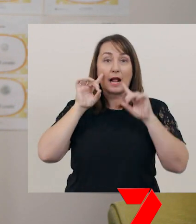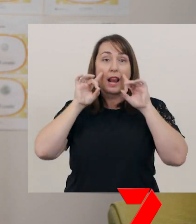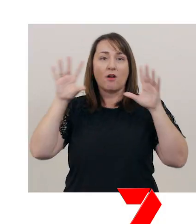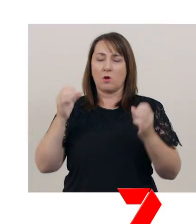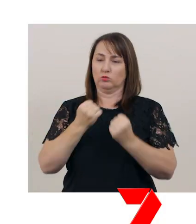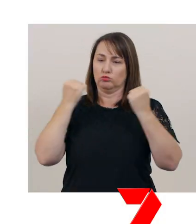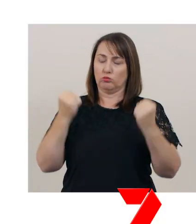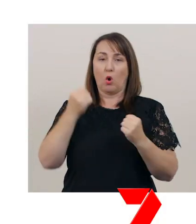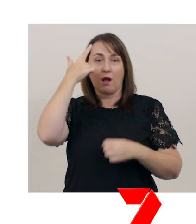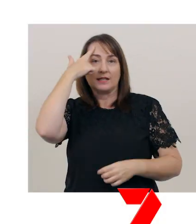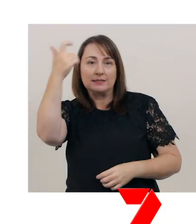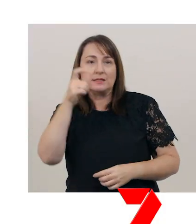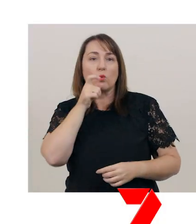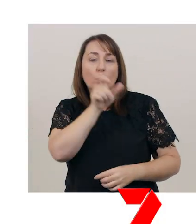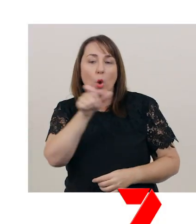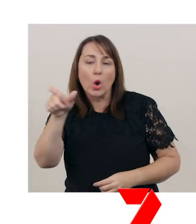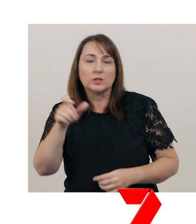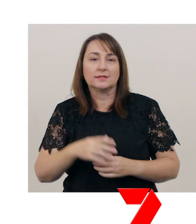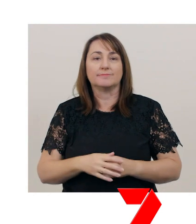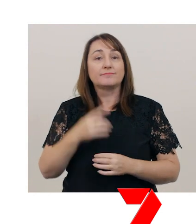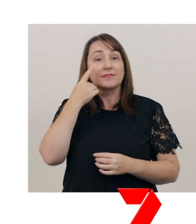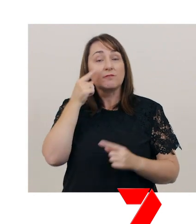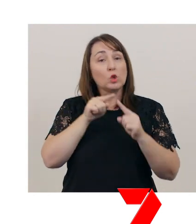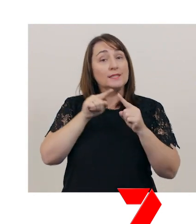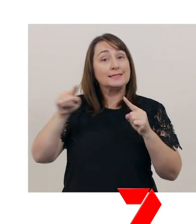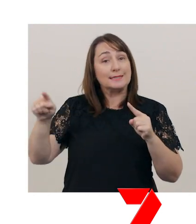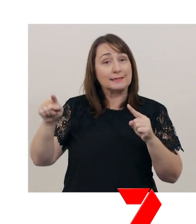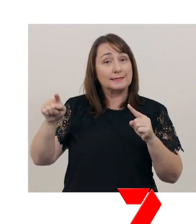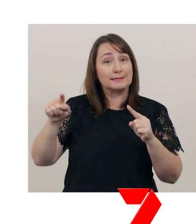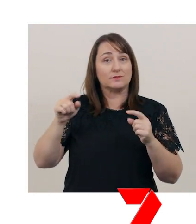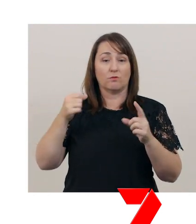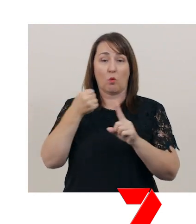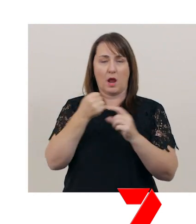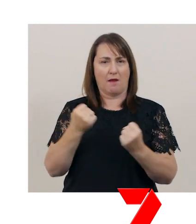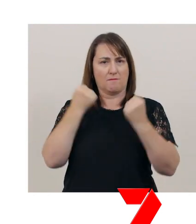Look at this sentence, where the author has used emphasis to influence the reader.